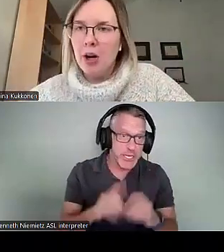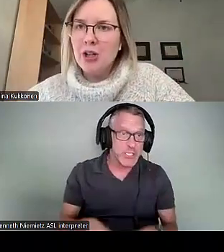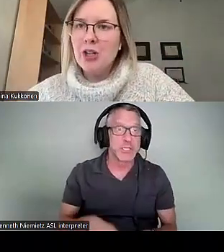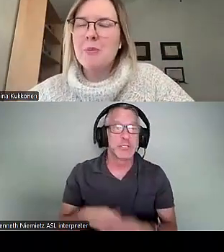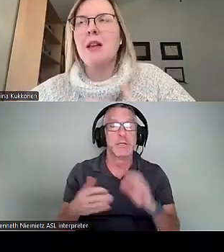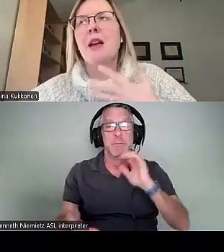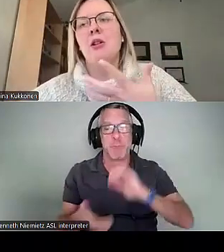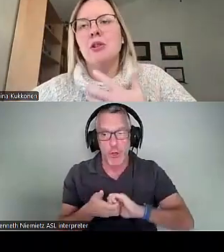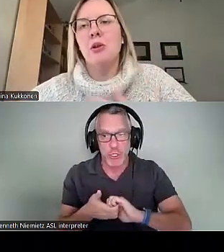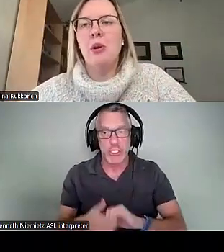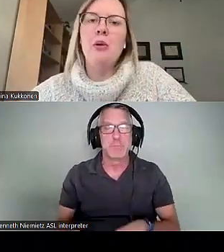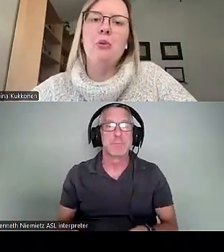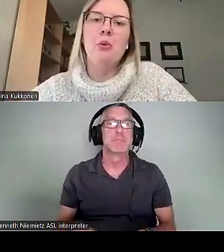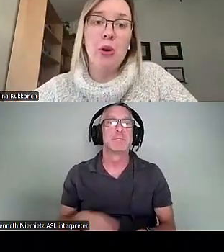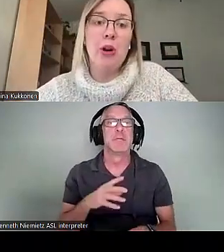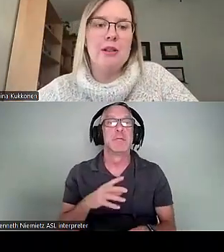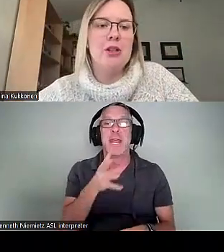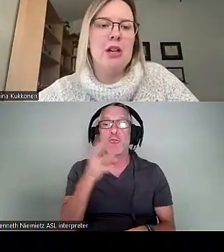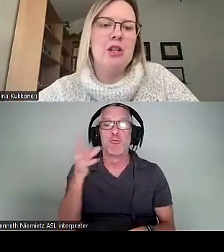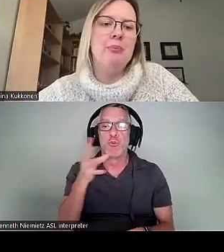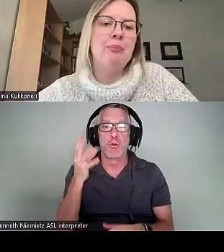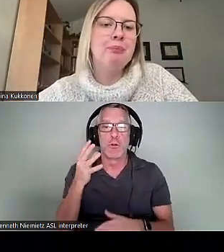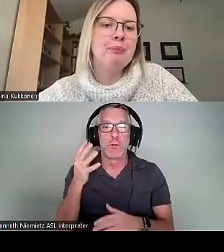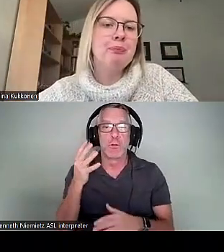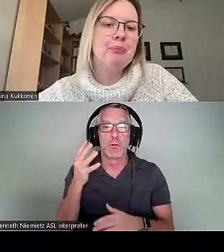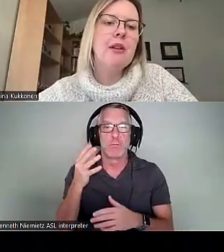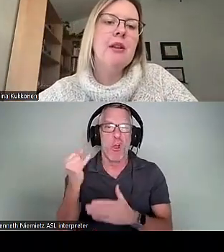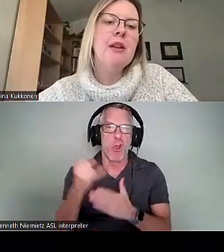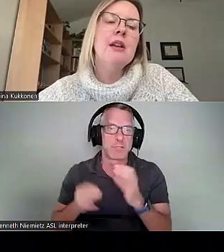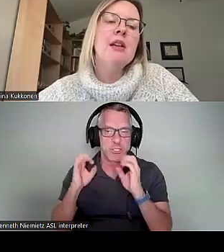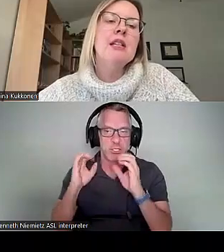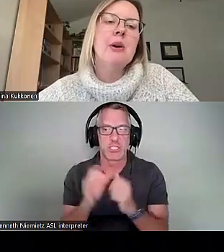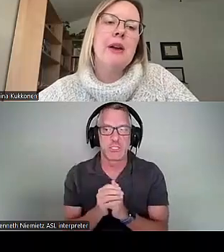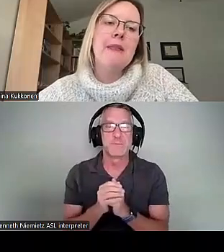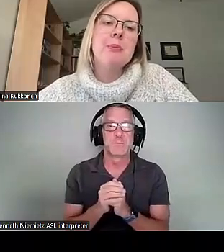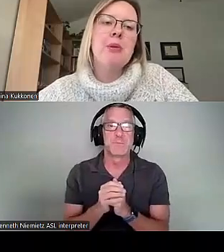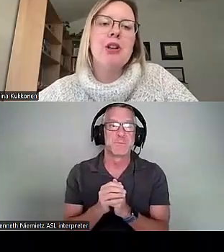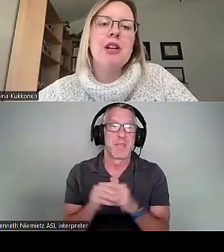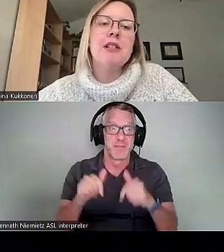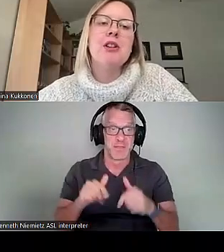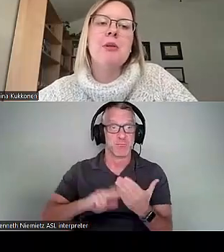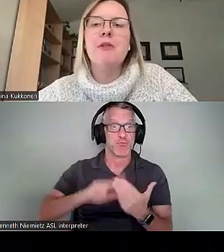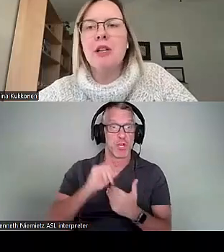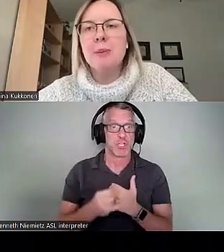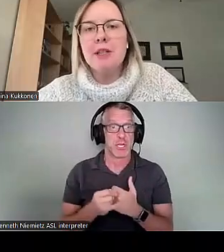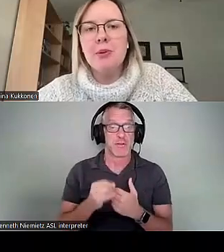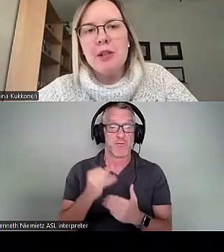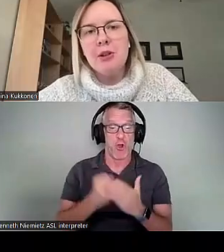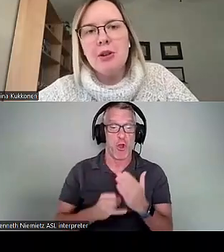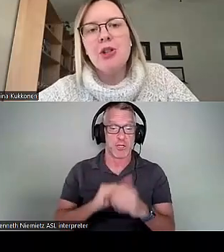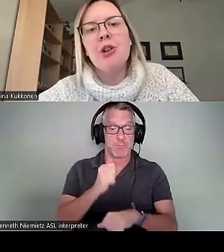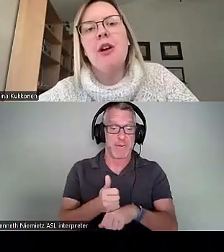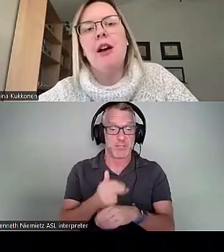partnerships, and also rural arts education. In this project, in terms of arts-based research,